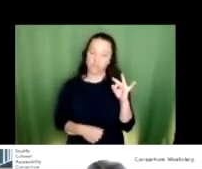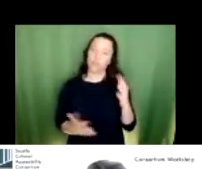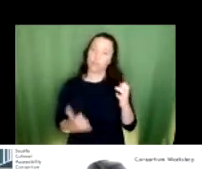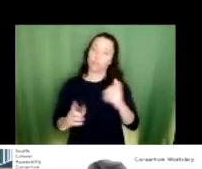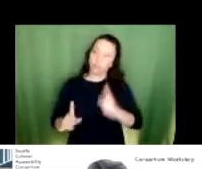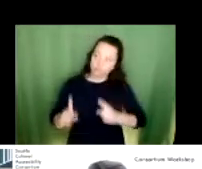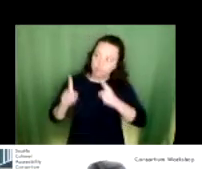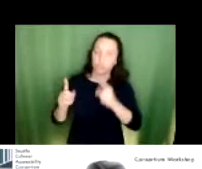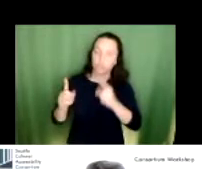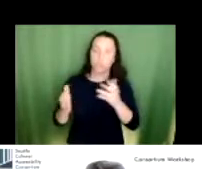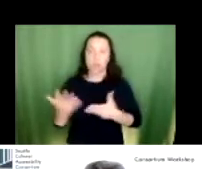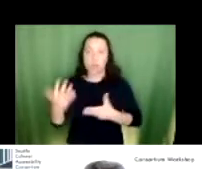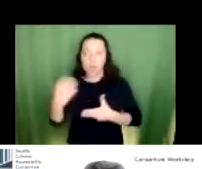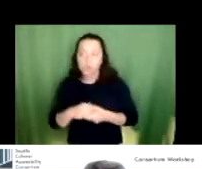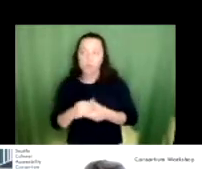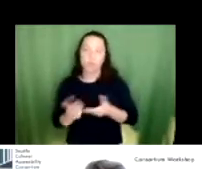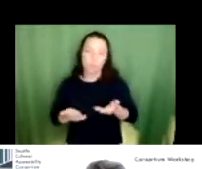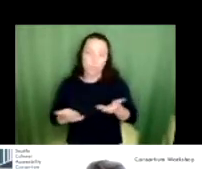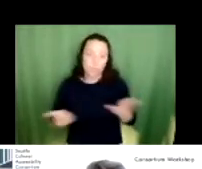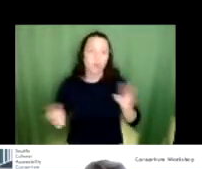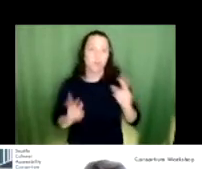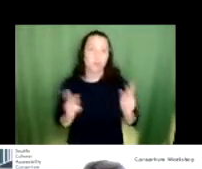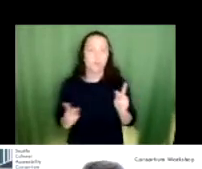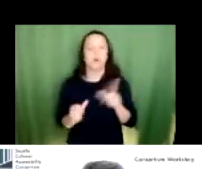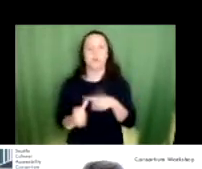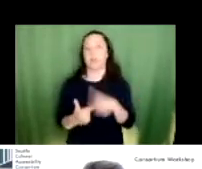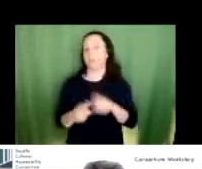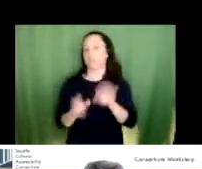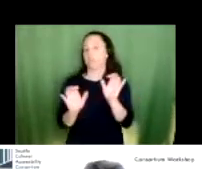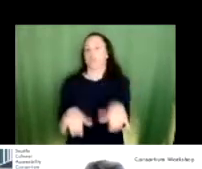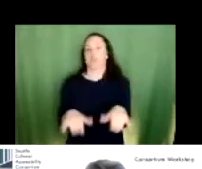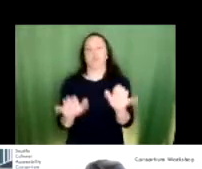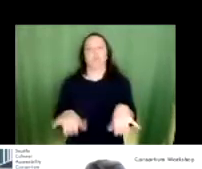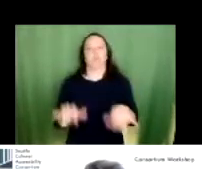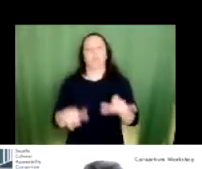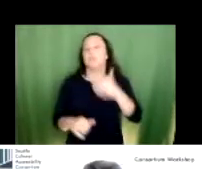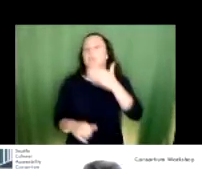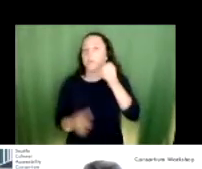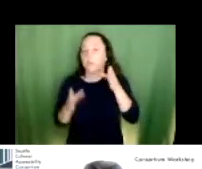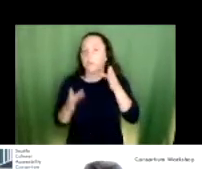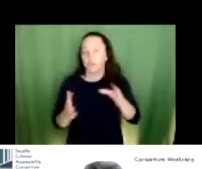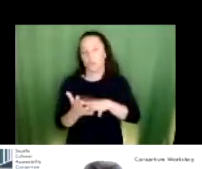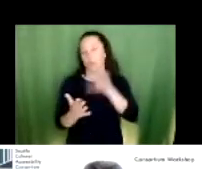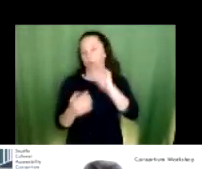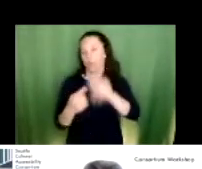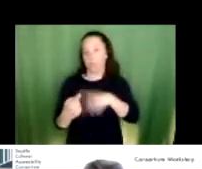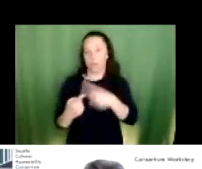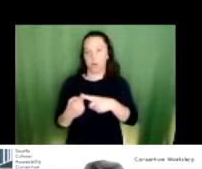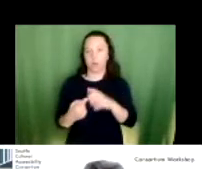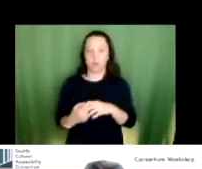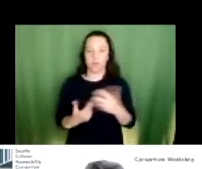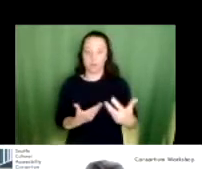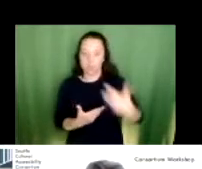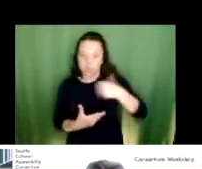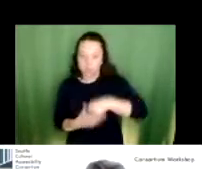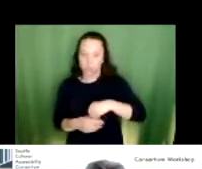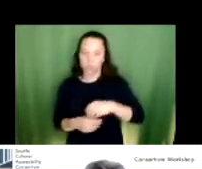this where you want to be. This is the best way to learn about inclusion and accessibility